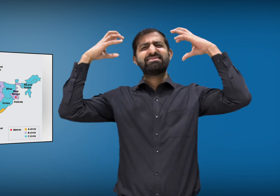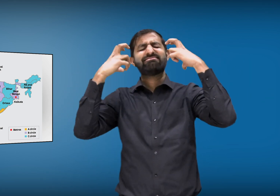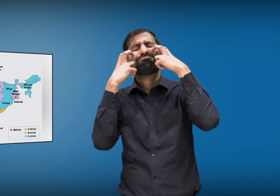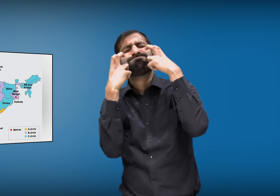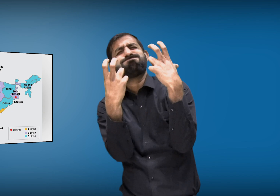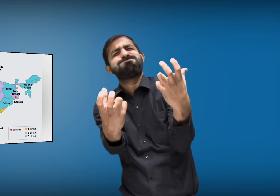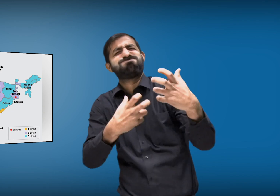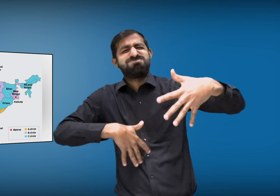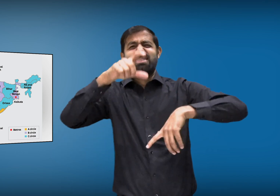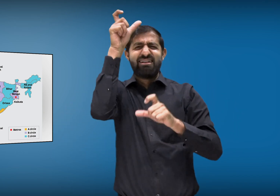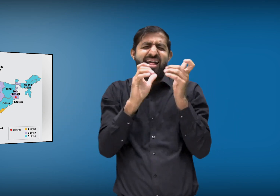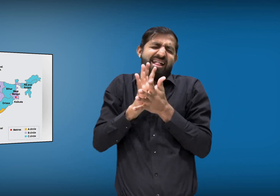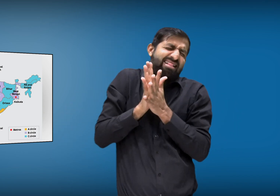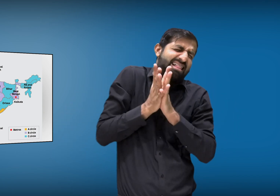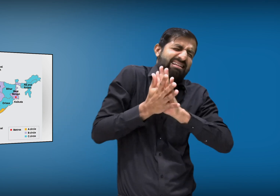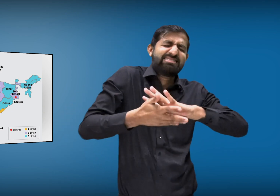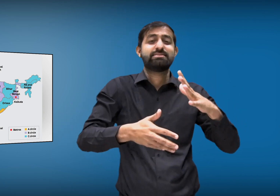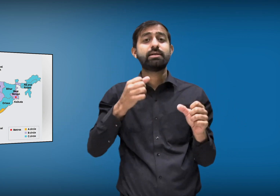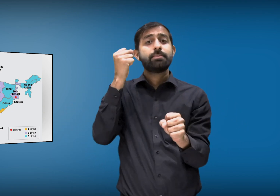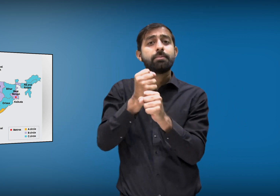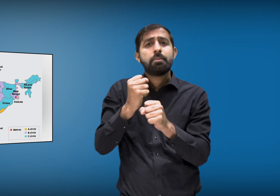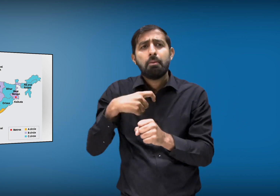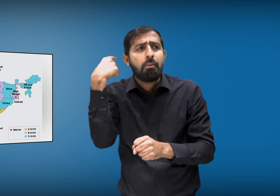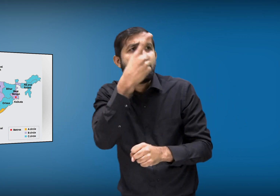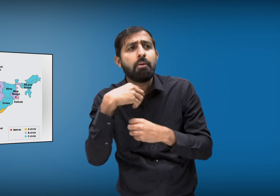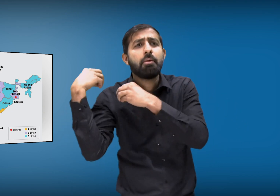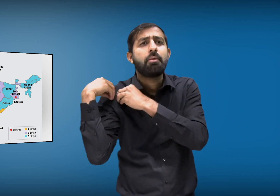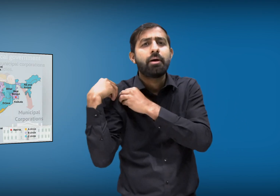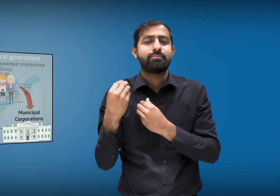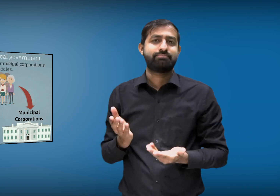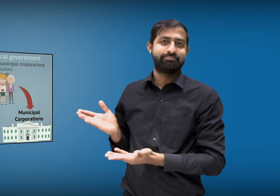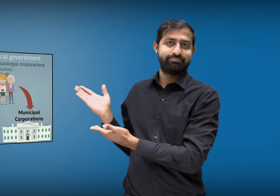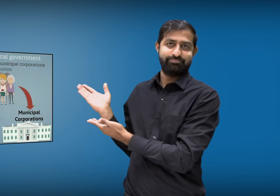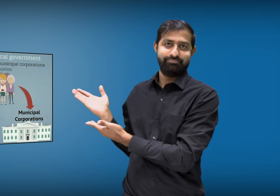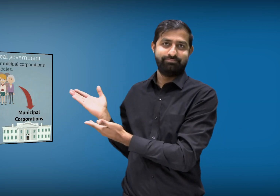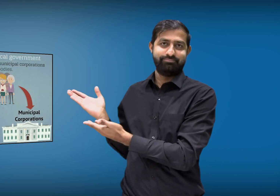overflowing cities with huge infrastructure and large population.